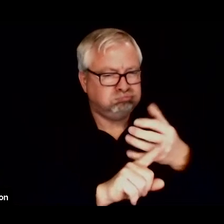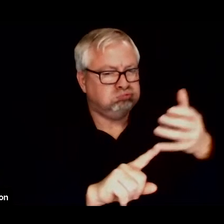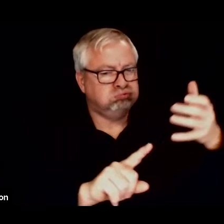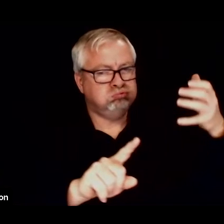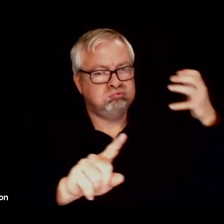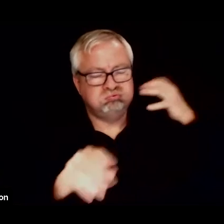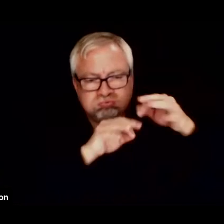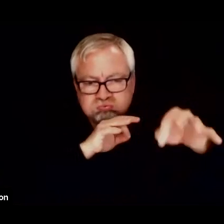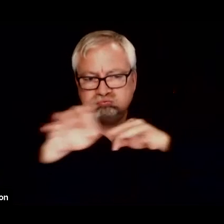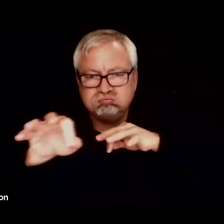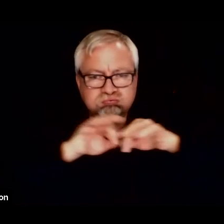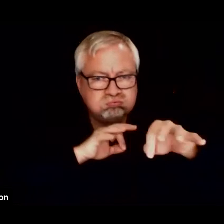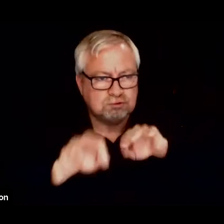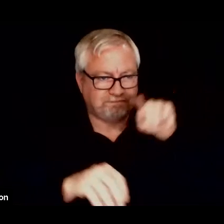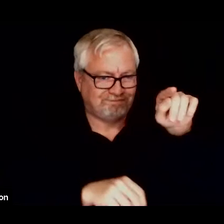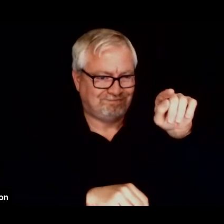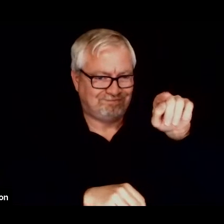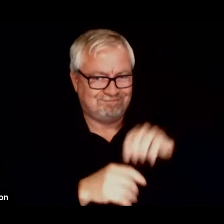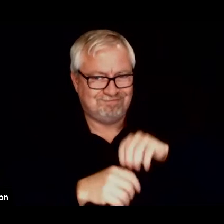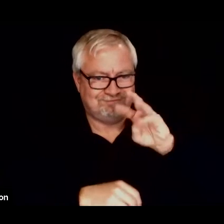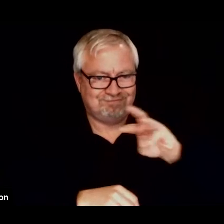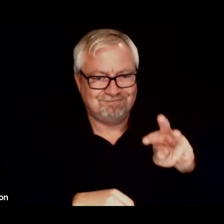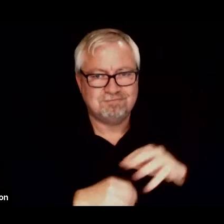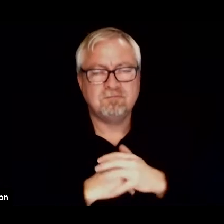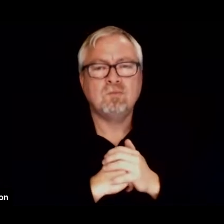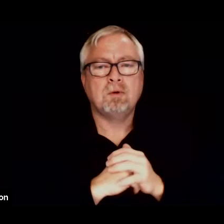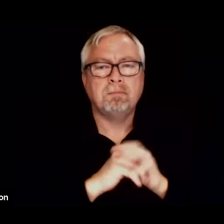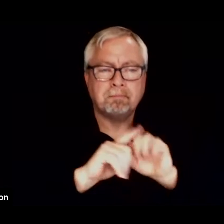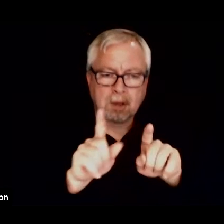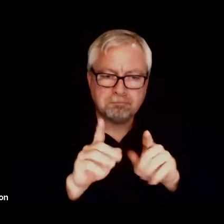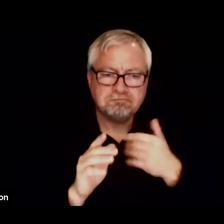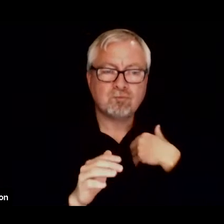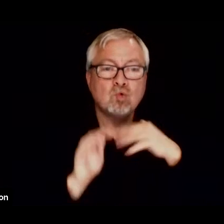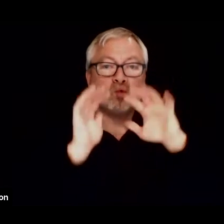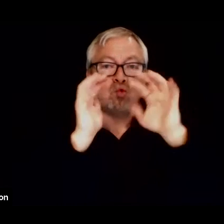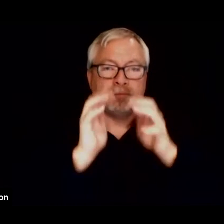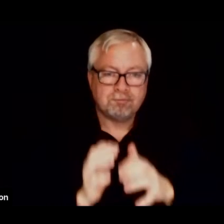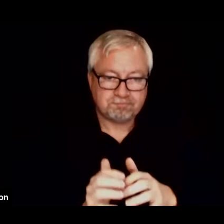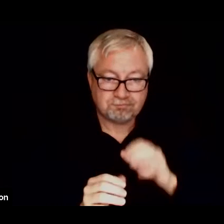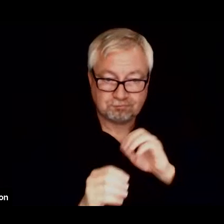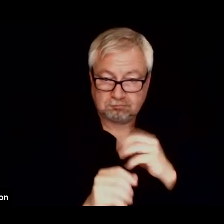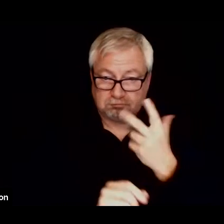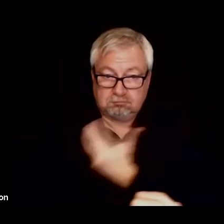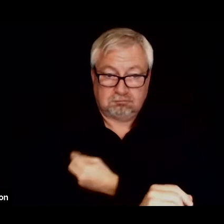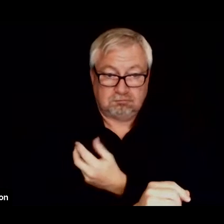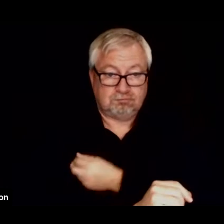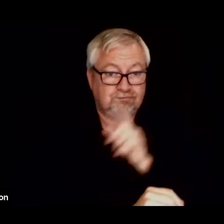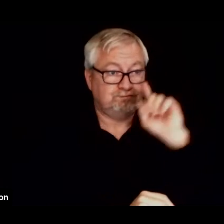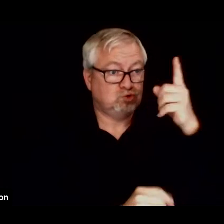on the actual groups that are included in that of that if that is of interest to you